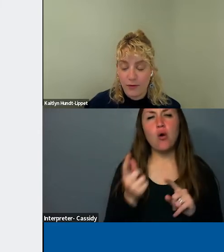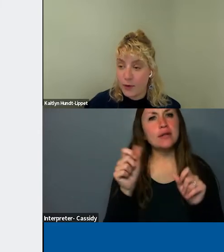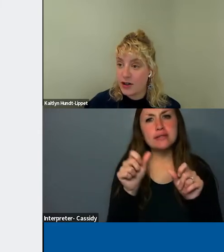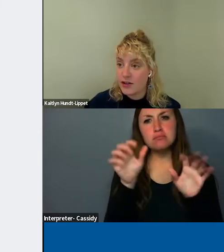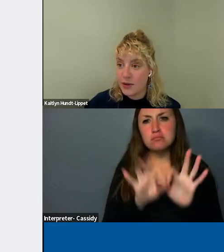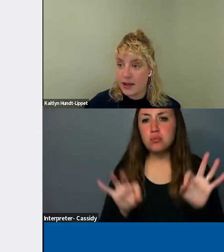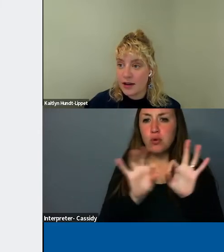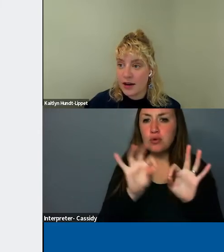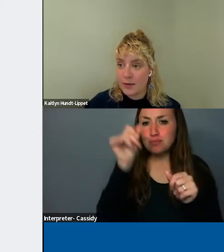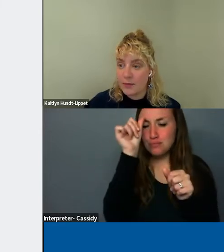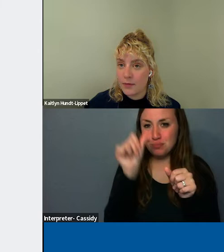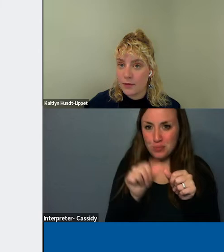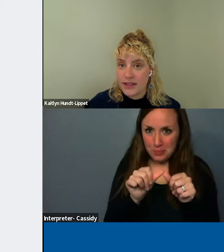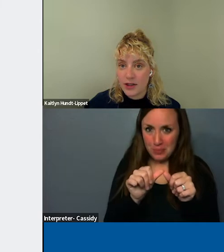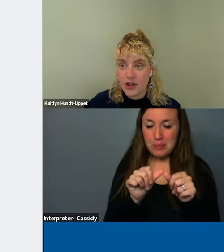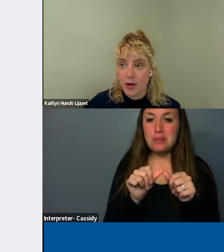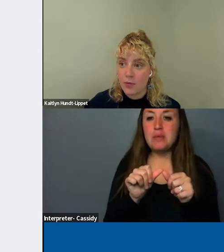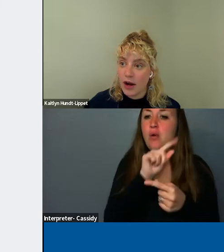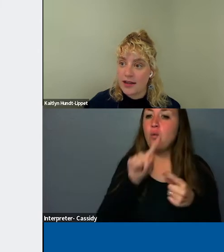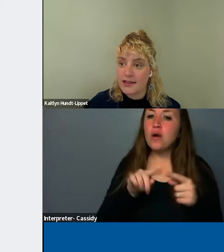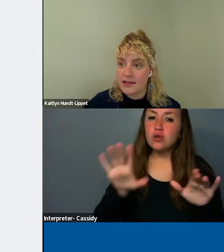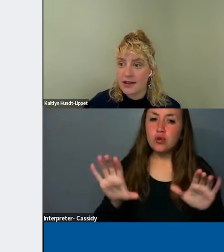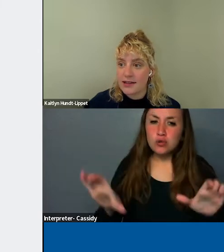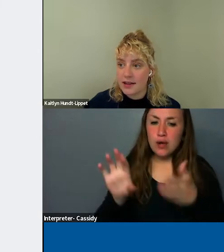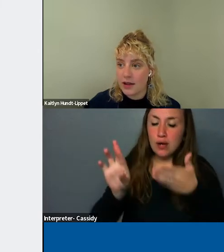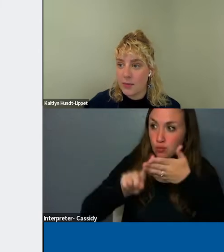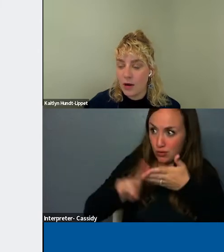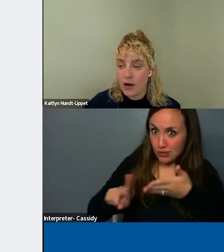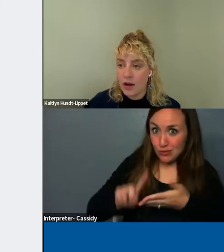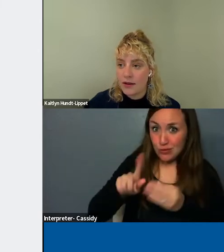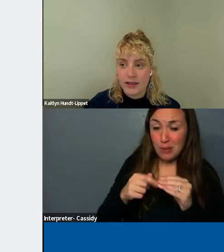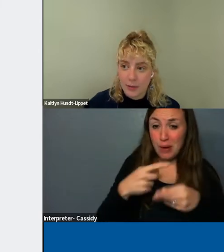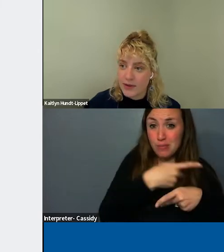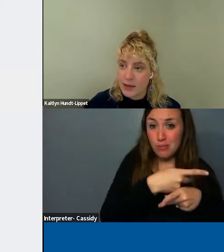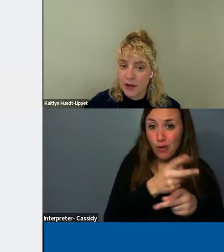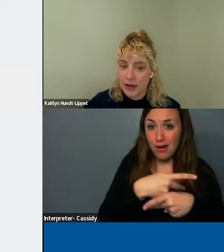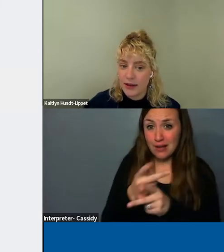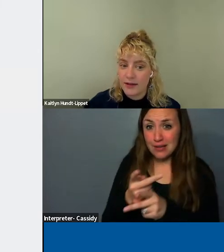when you're doing research on products, it's not necessarily about the type of disability